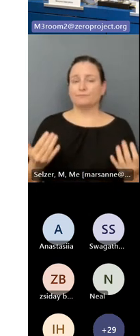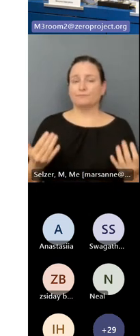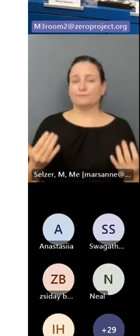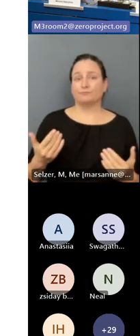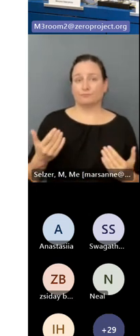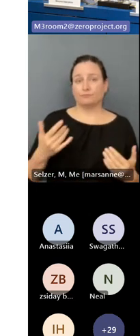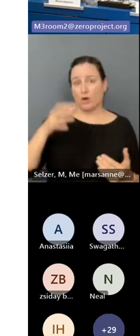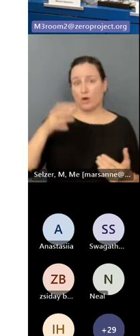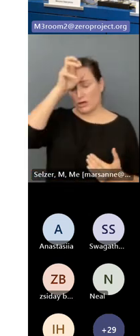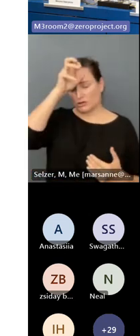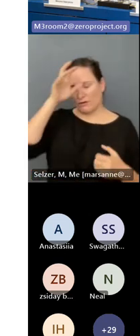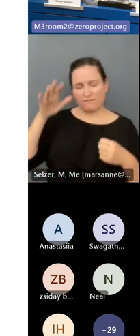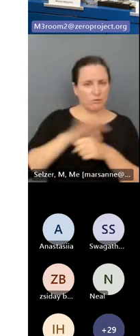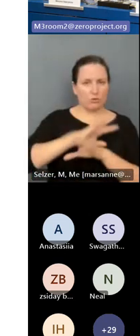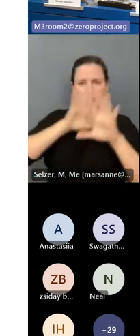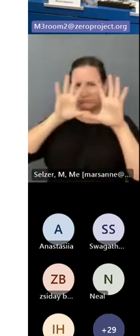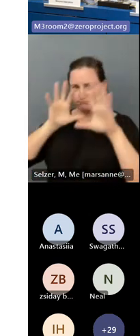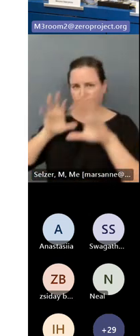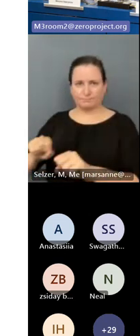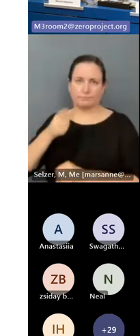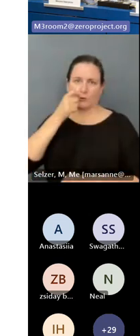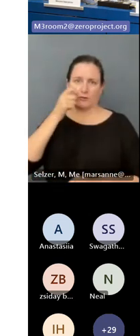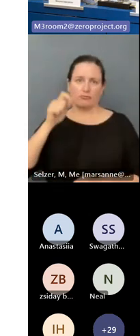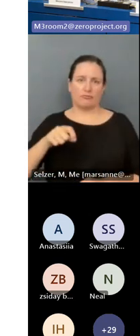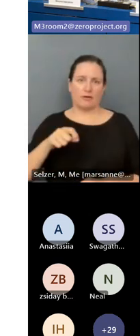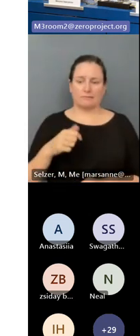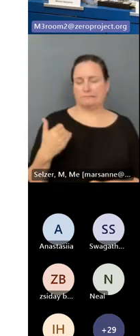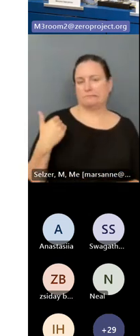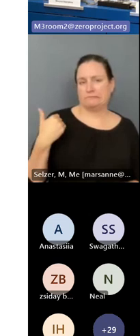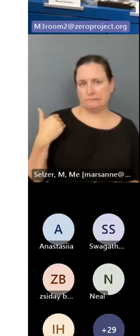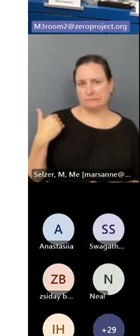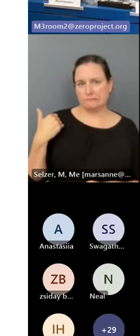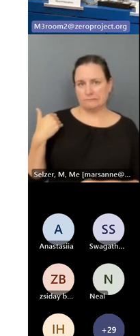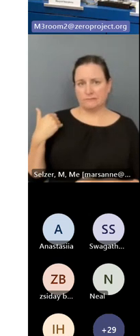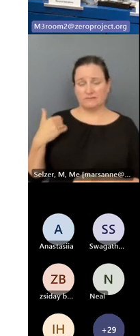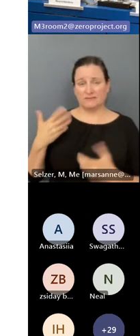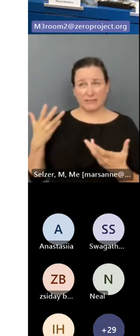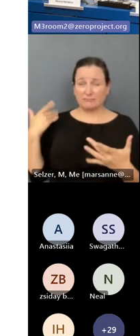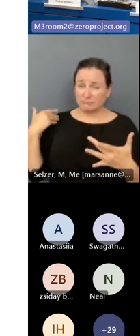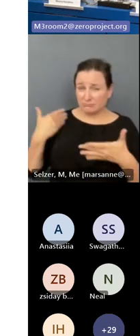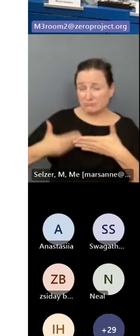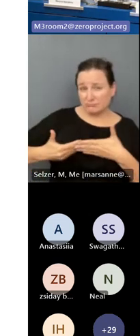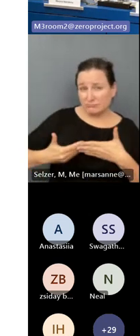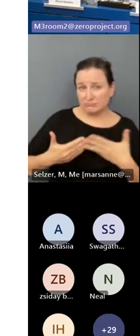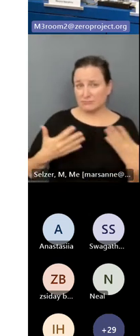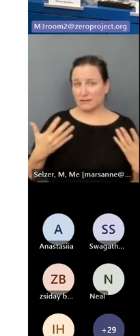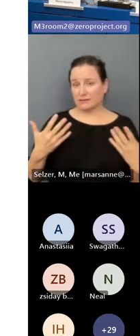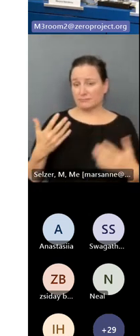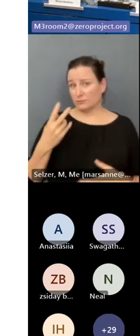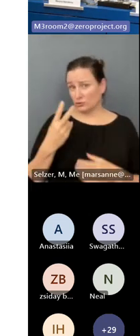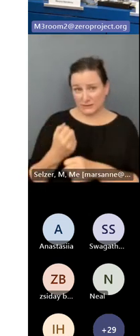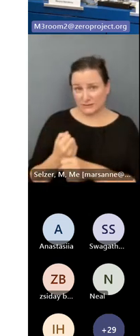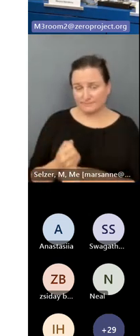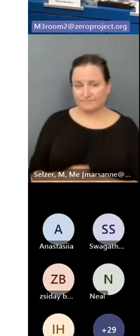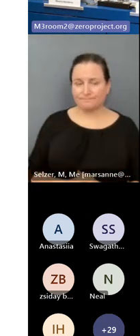Ukraine. Then we talk about the circle, that is about projects that support people, communities